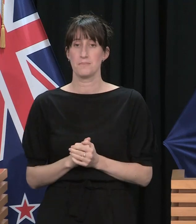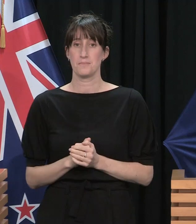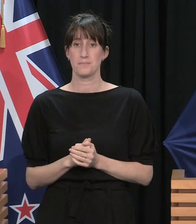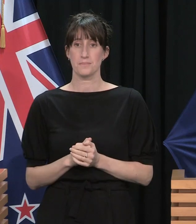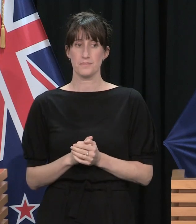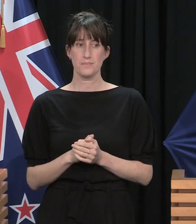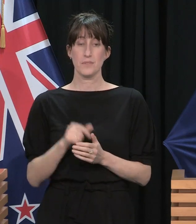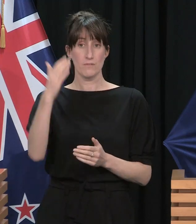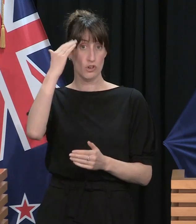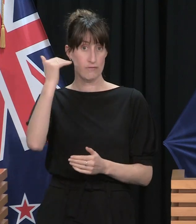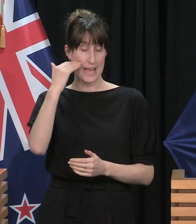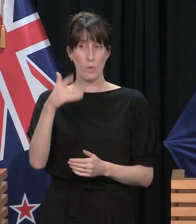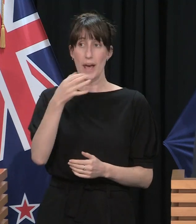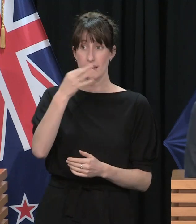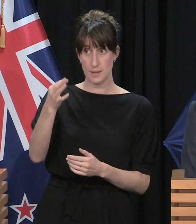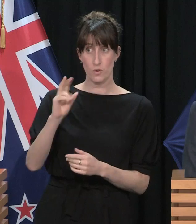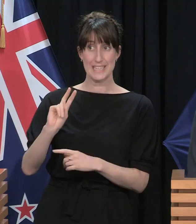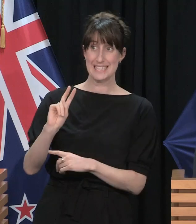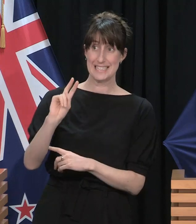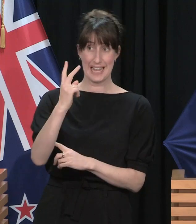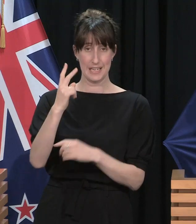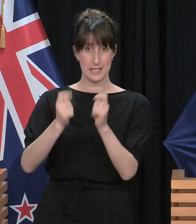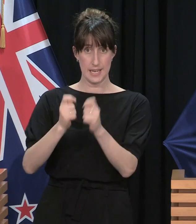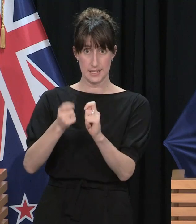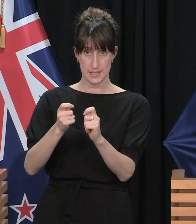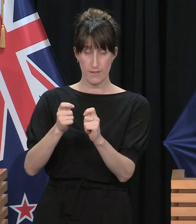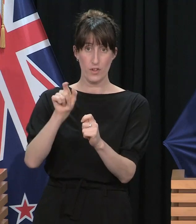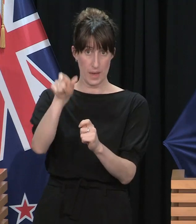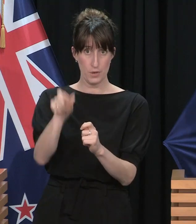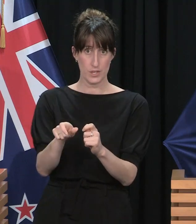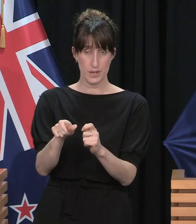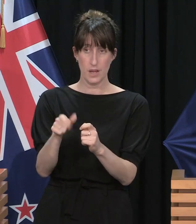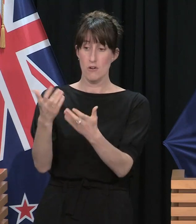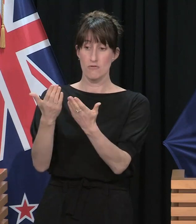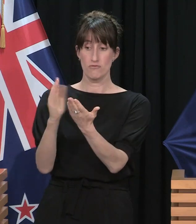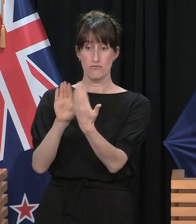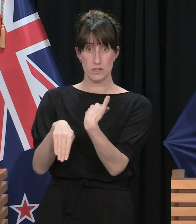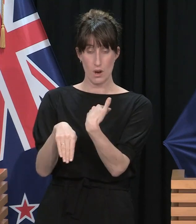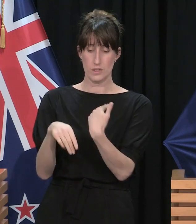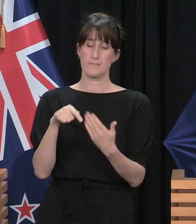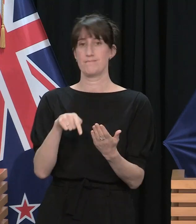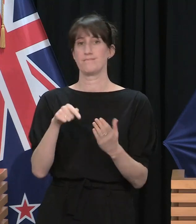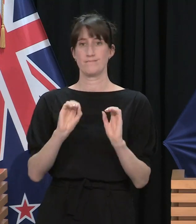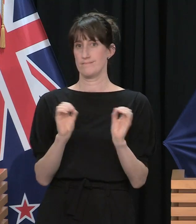indicated, we're undertaking testing. We did receive the result of the second PCR test from Korean authorities